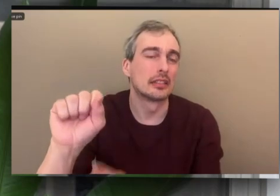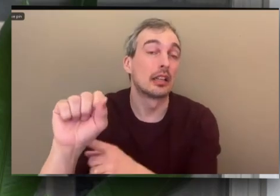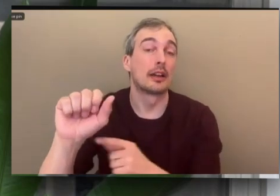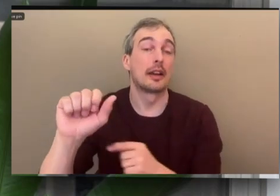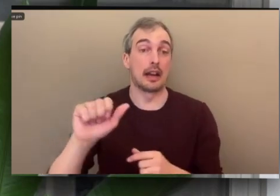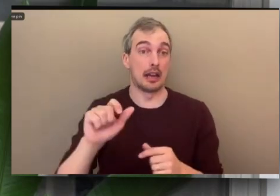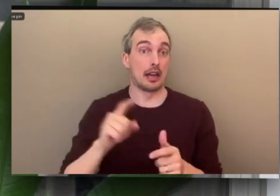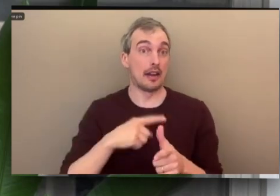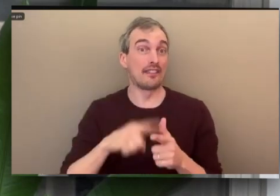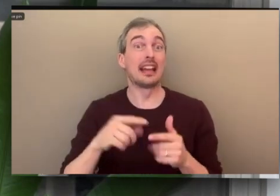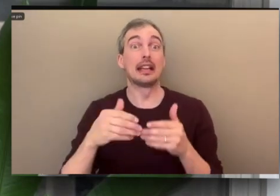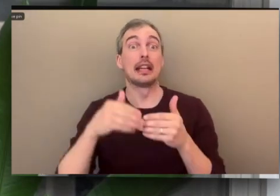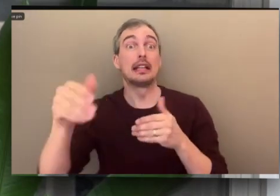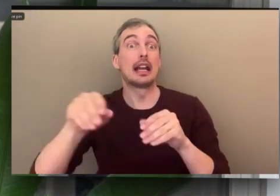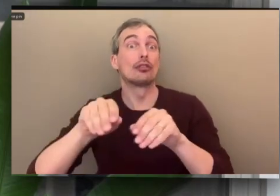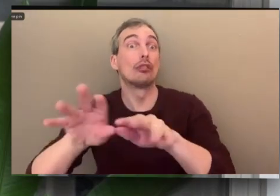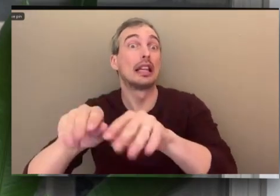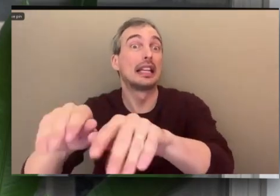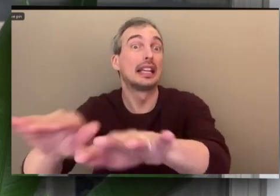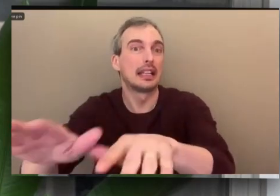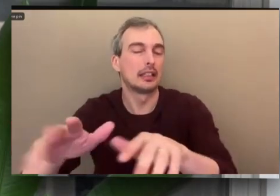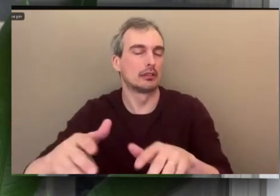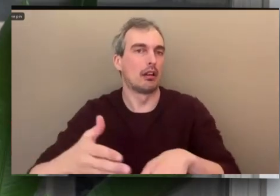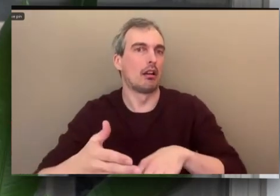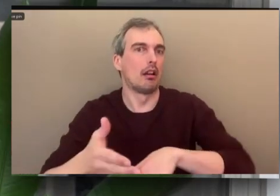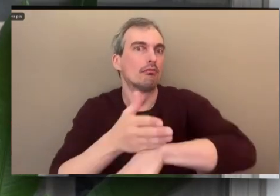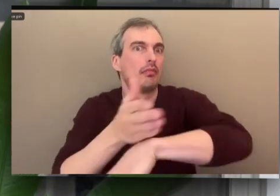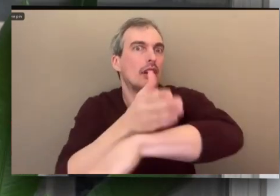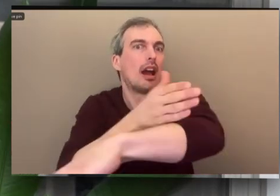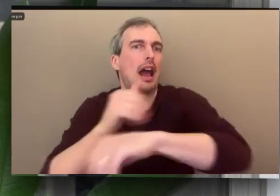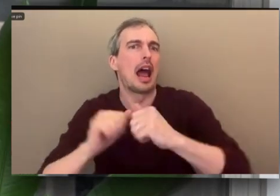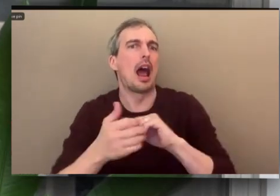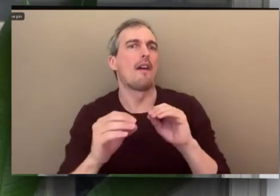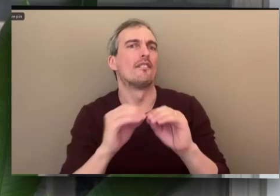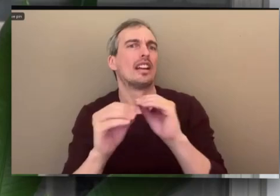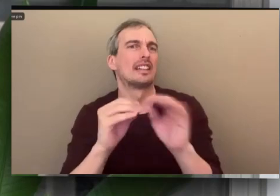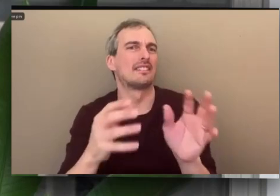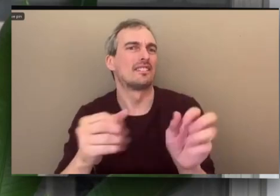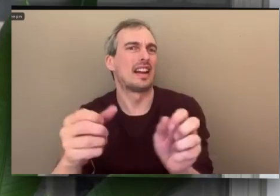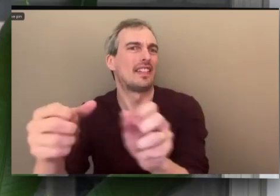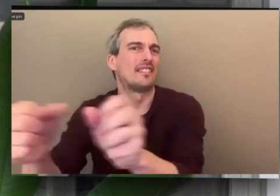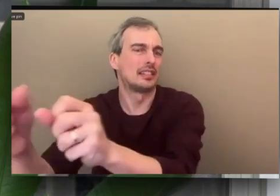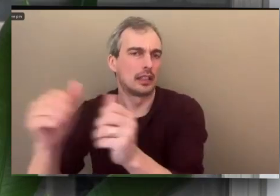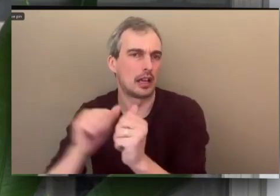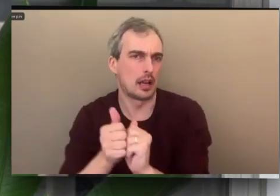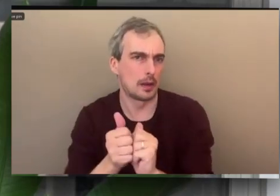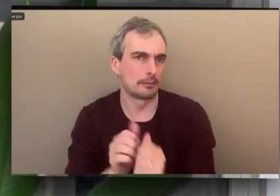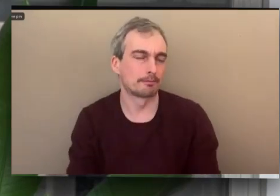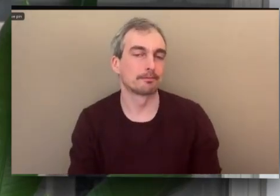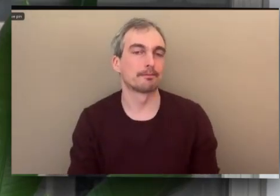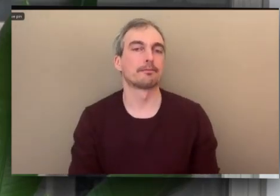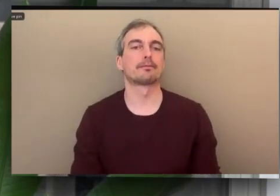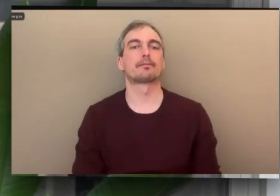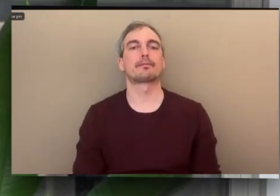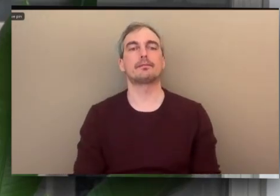So that's one -- how we get involved from that perspective. And in terms of product owners and... You know...